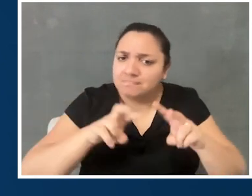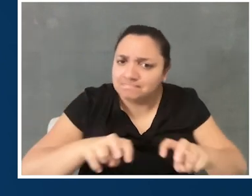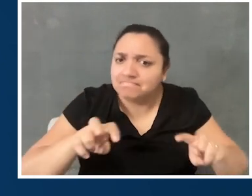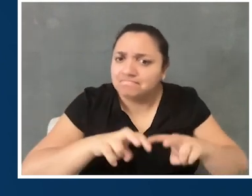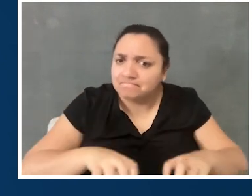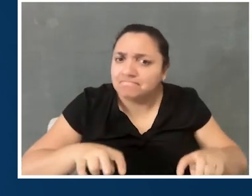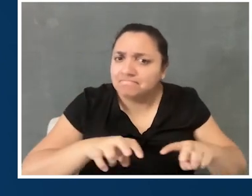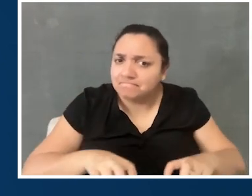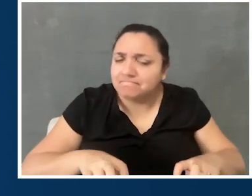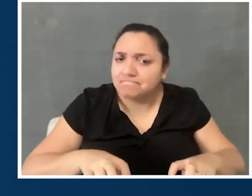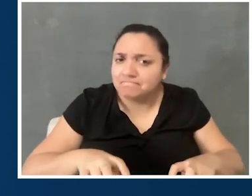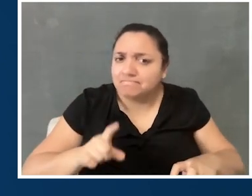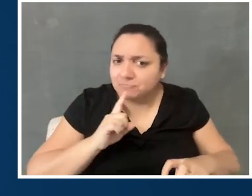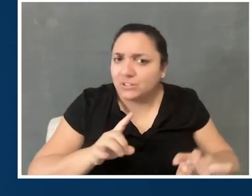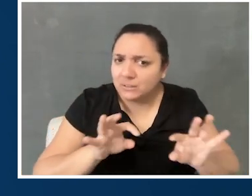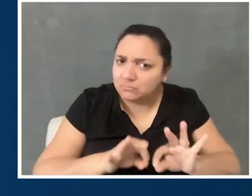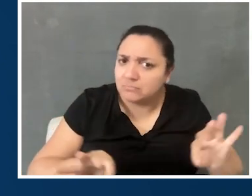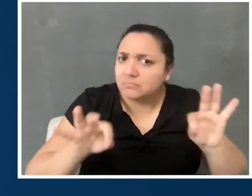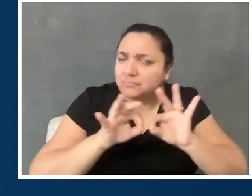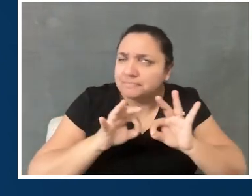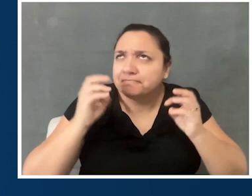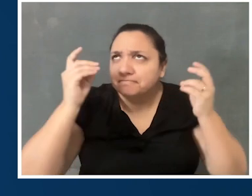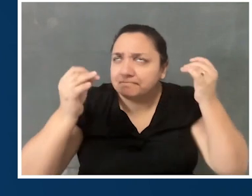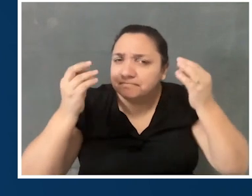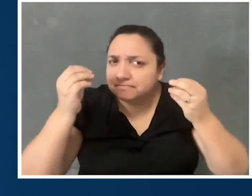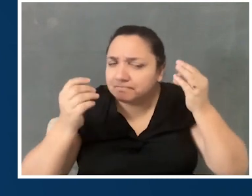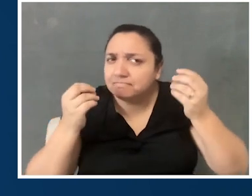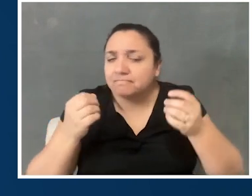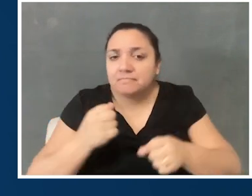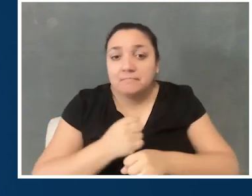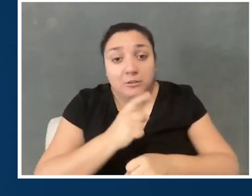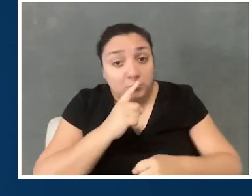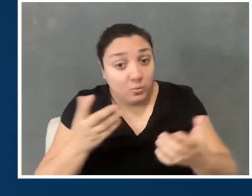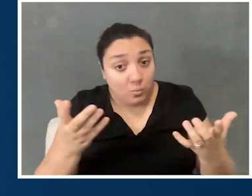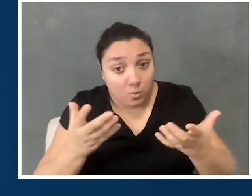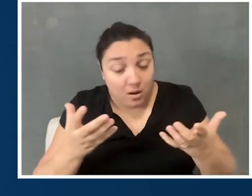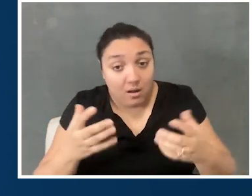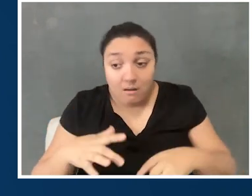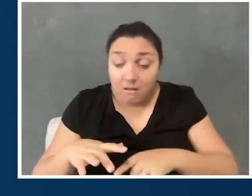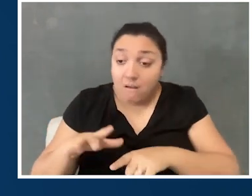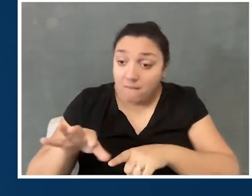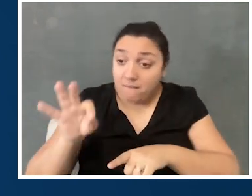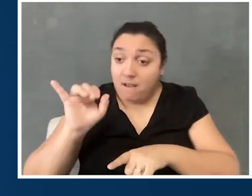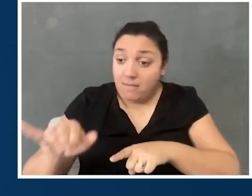in such a critical way to make sure that, not only to find them if they're available,